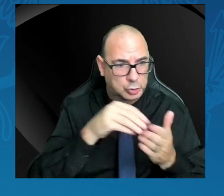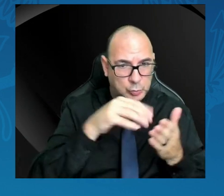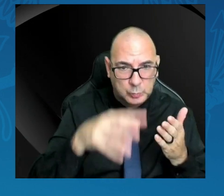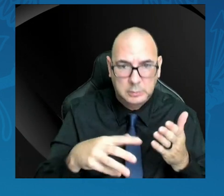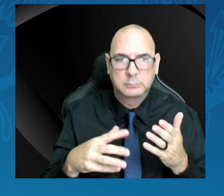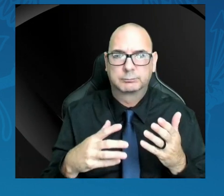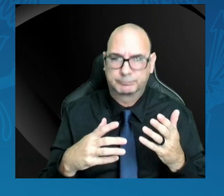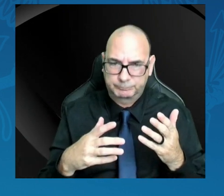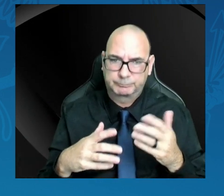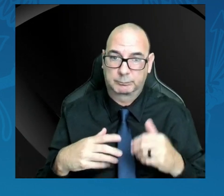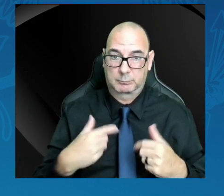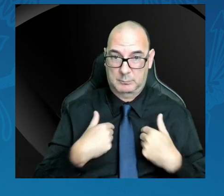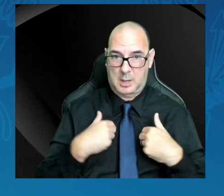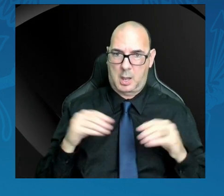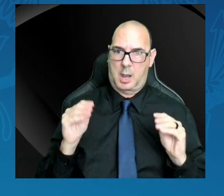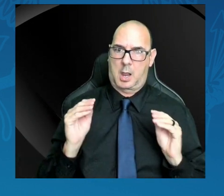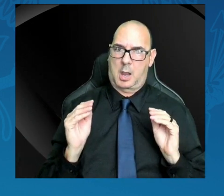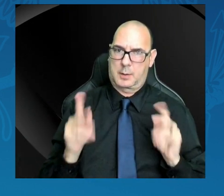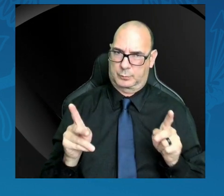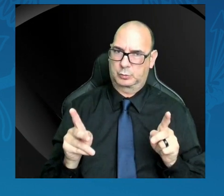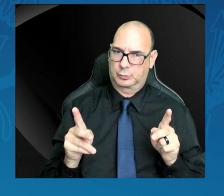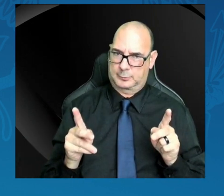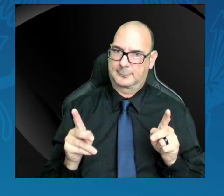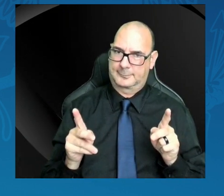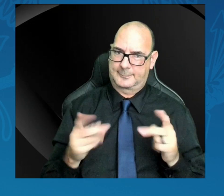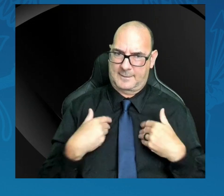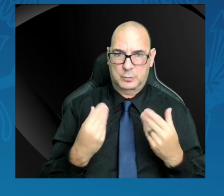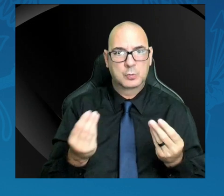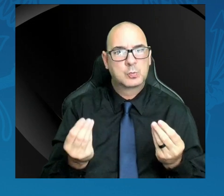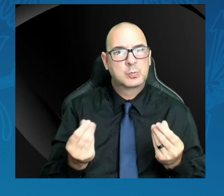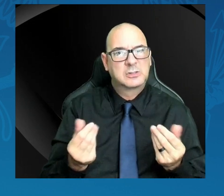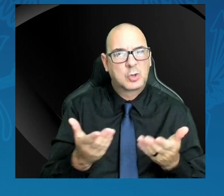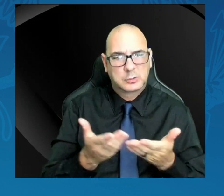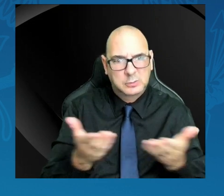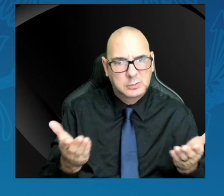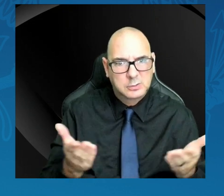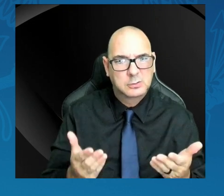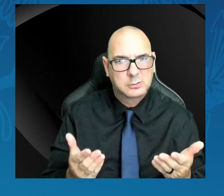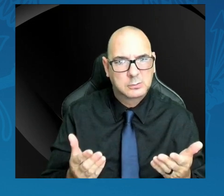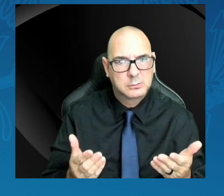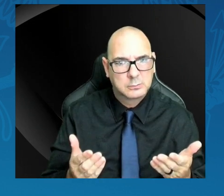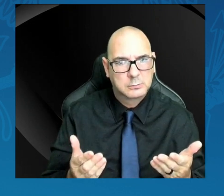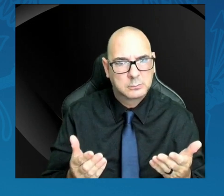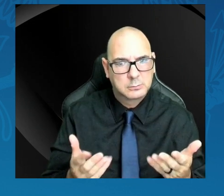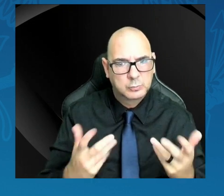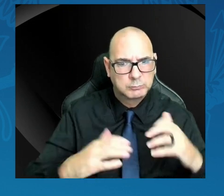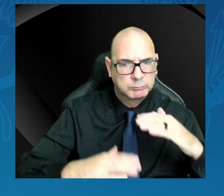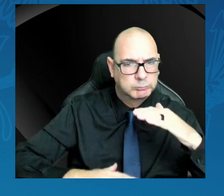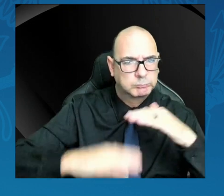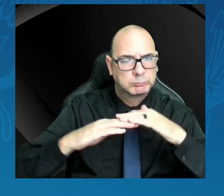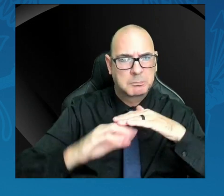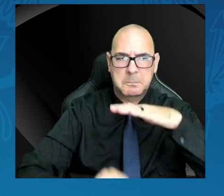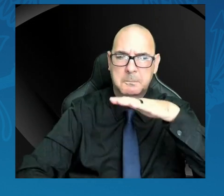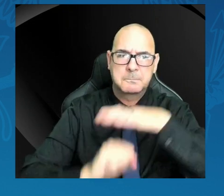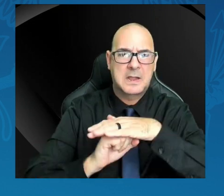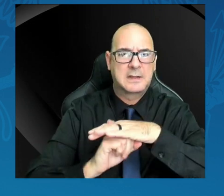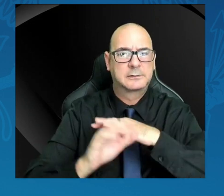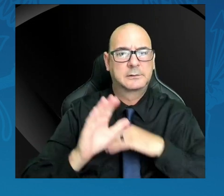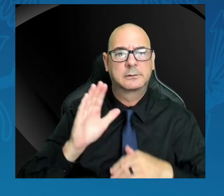that they have the resources to live up to their extraordinary potential. And we know the potential is there.